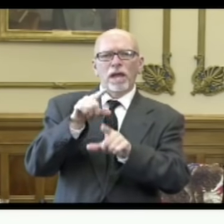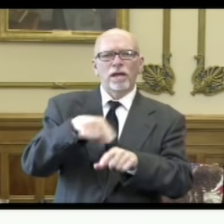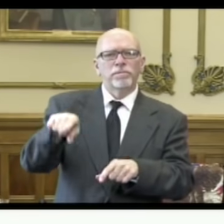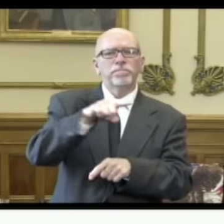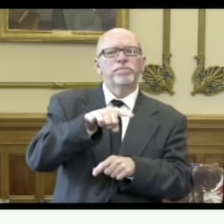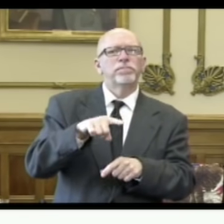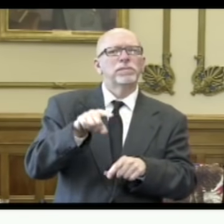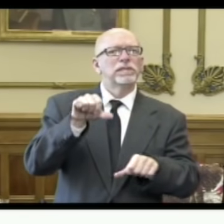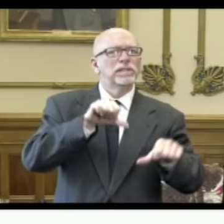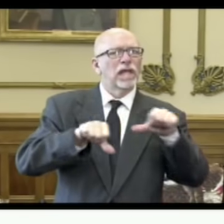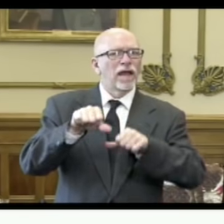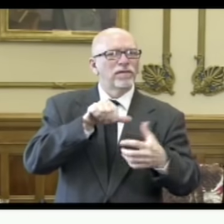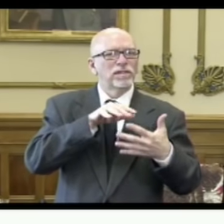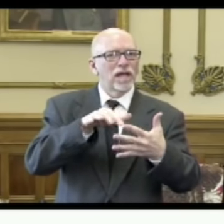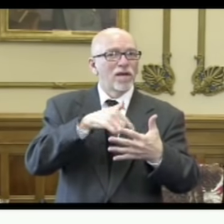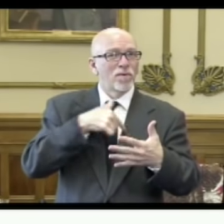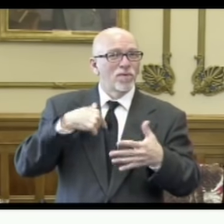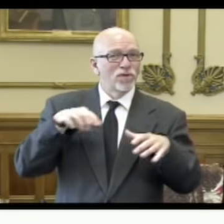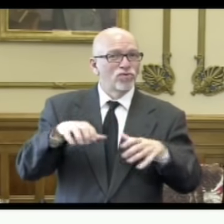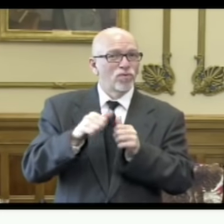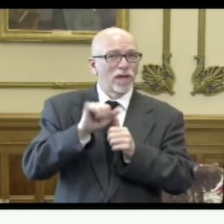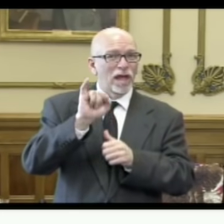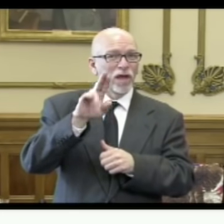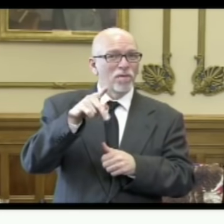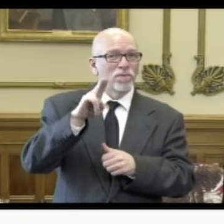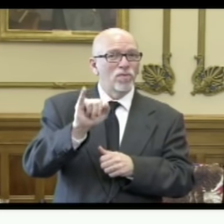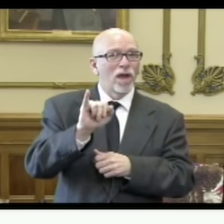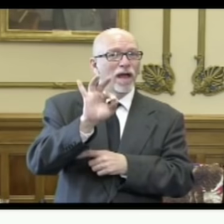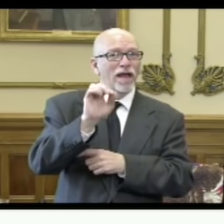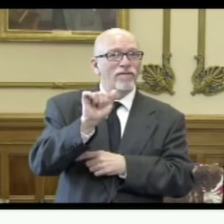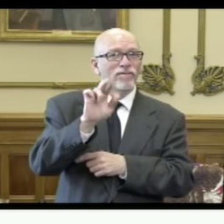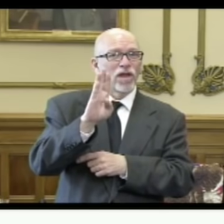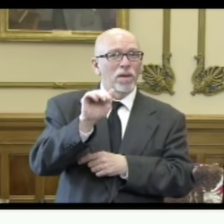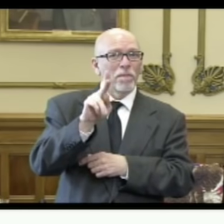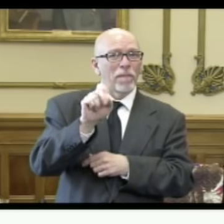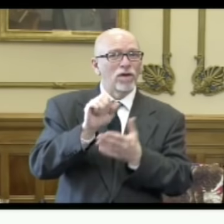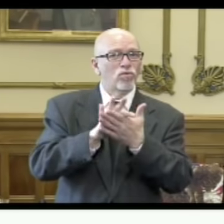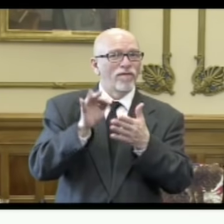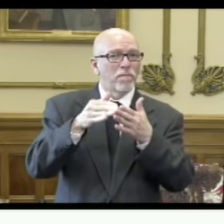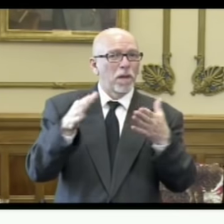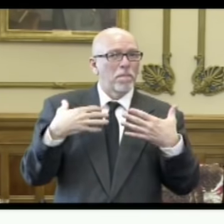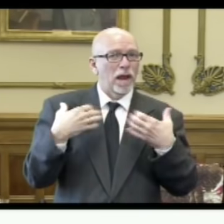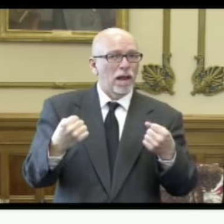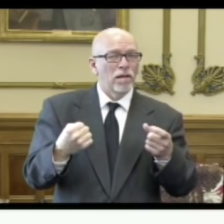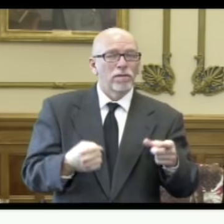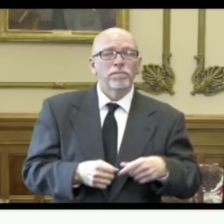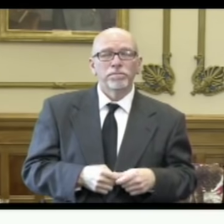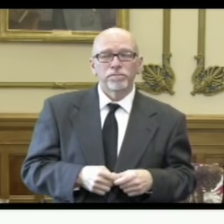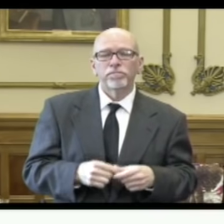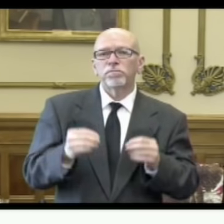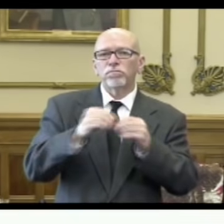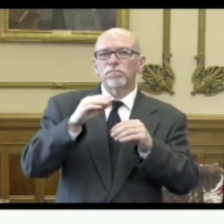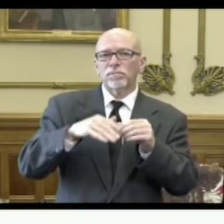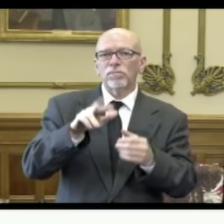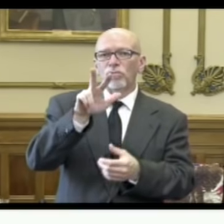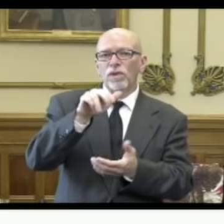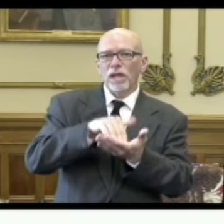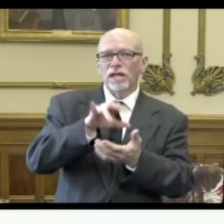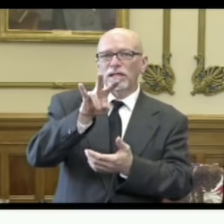ARE CURRENTLY IN USE. BEFORE EXPLAINING MORE ABOUT OUR EXPANDED TESTING PROGRAM I WANTED TO AGAIN REMIND USERS OF THE SCIENTIFIC STUDY THAT WE'RE CONDUCTING WITH IP WHY